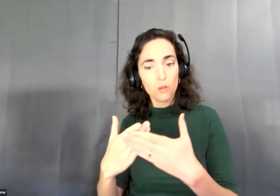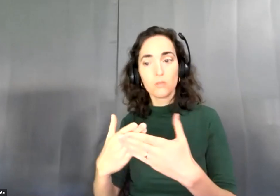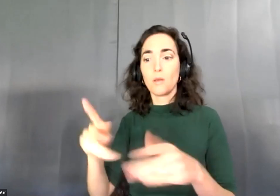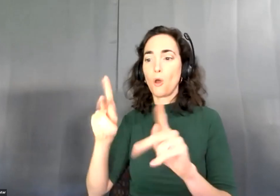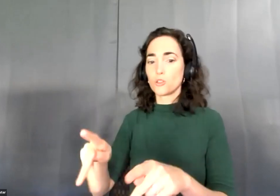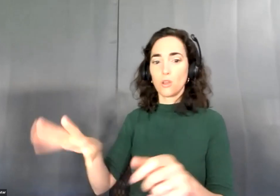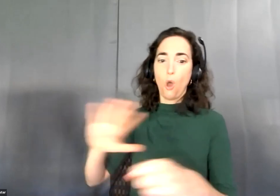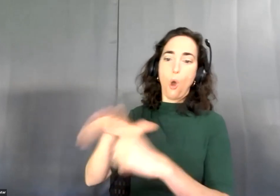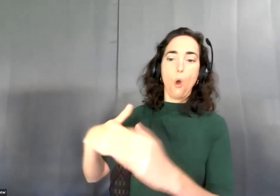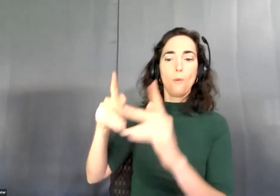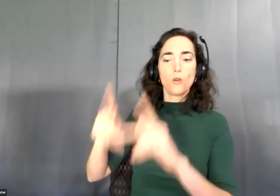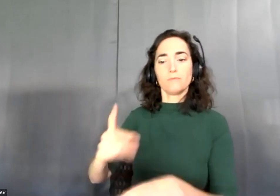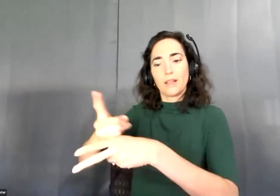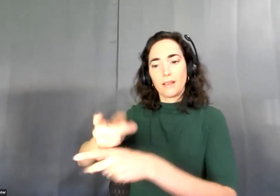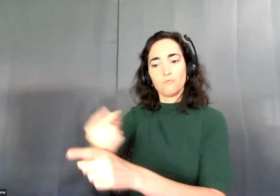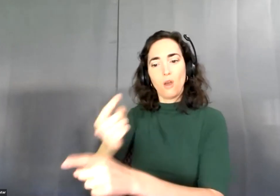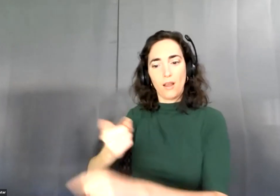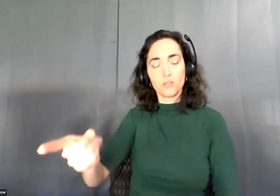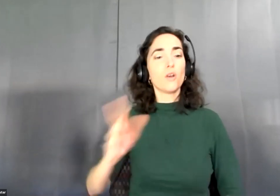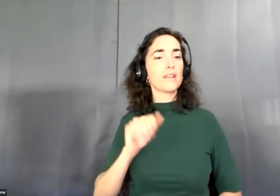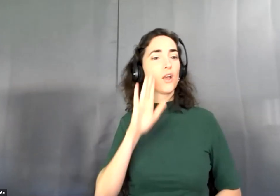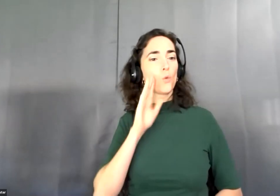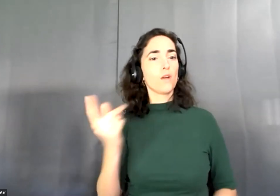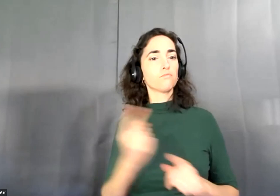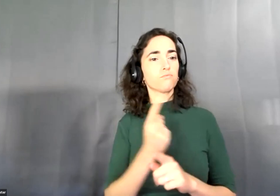person care. So yes, we will make those accommodations.